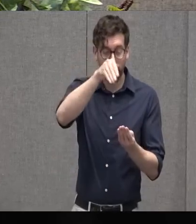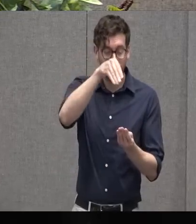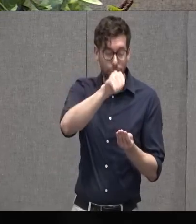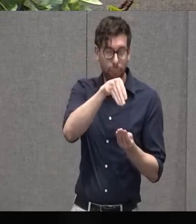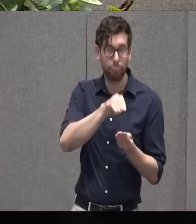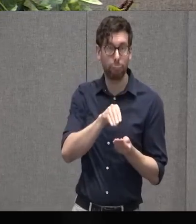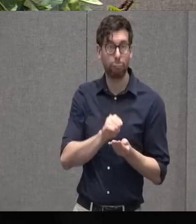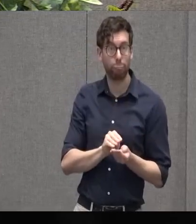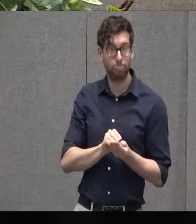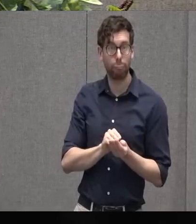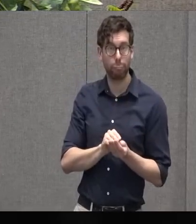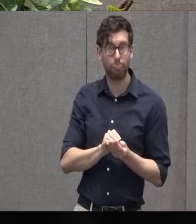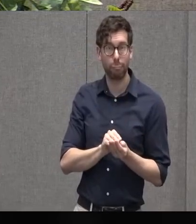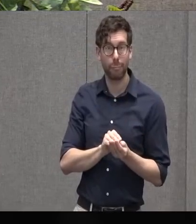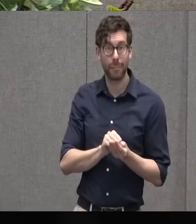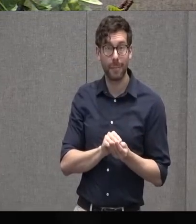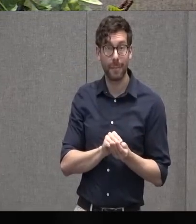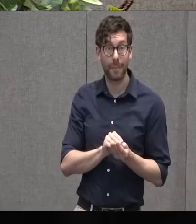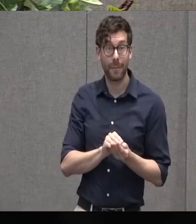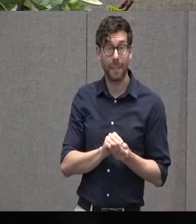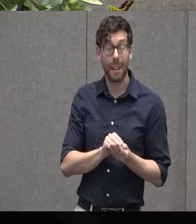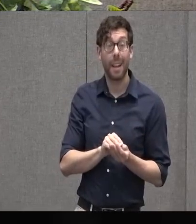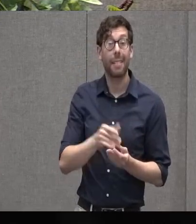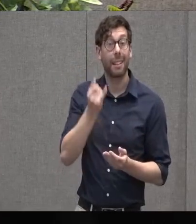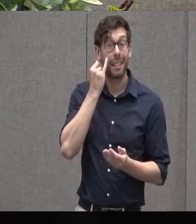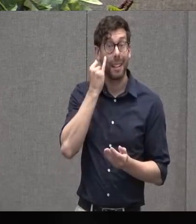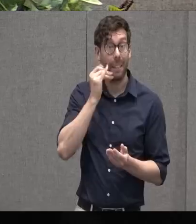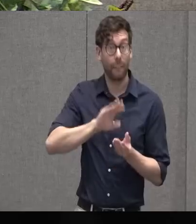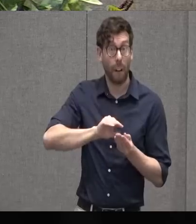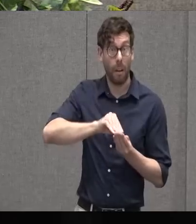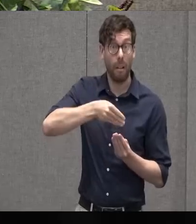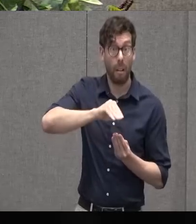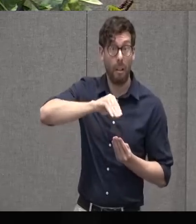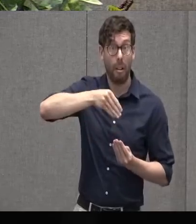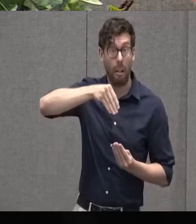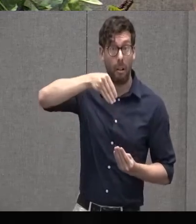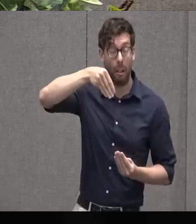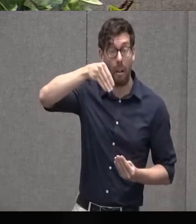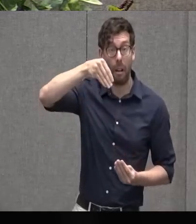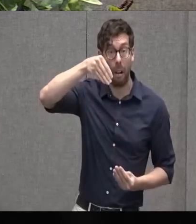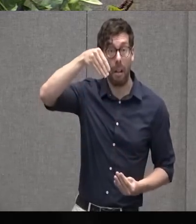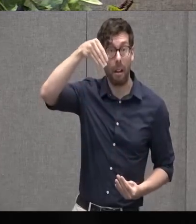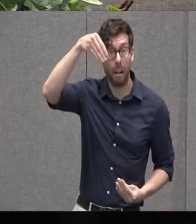So I have my paper and when I unfold it, I'll just use my marker